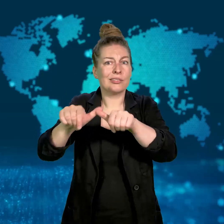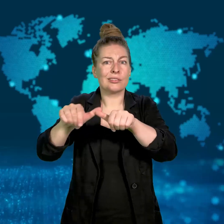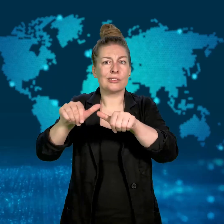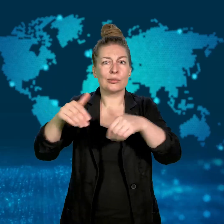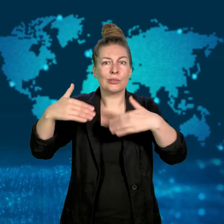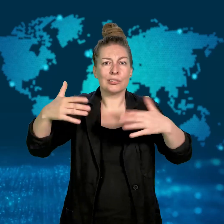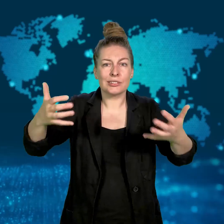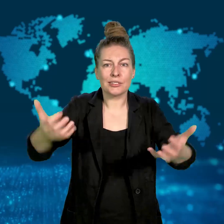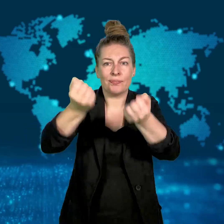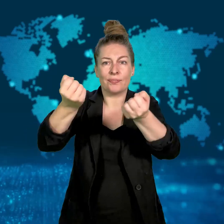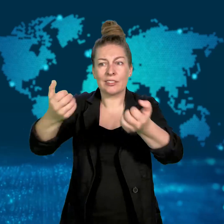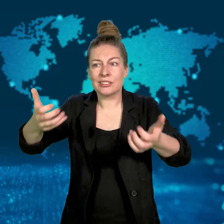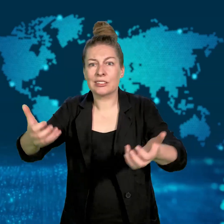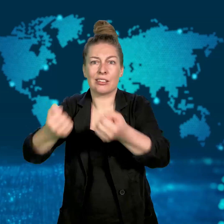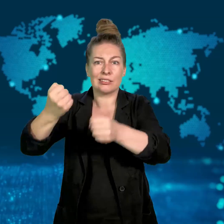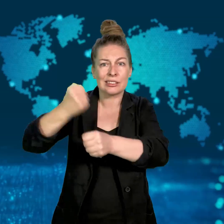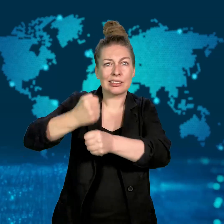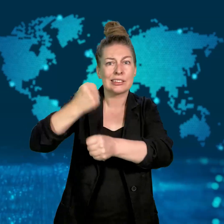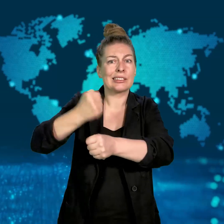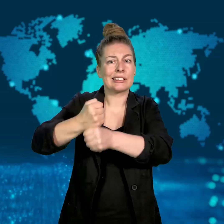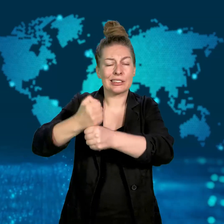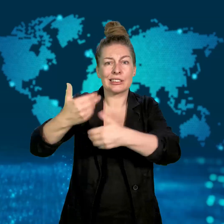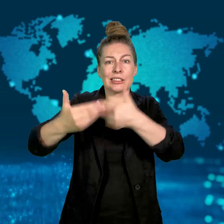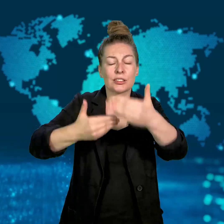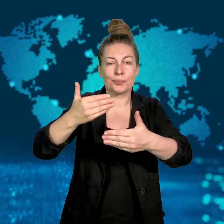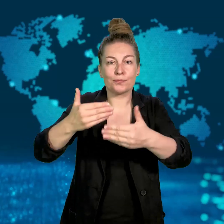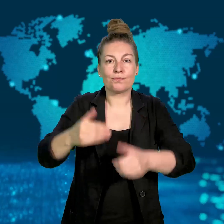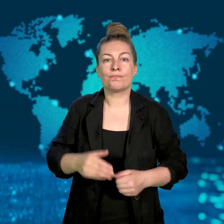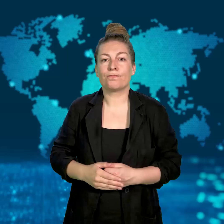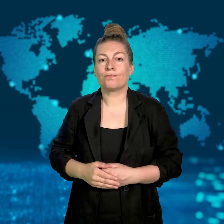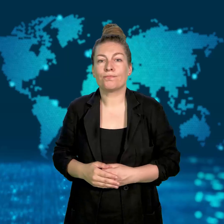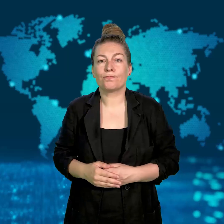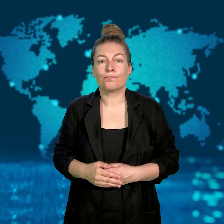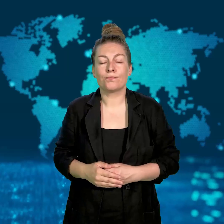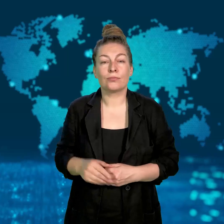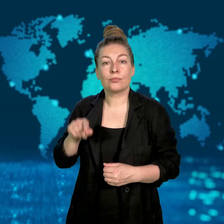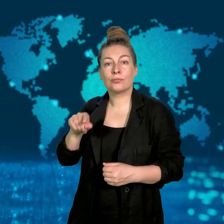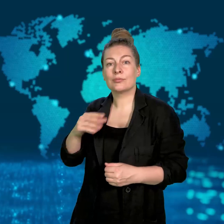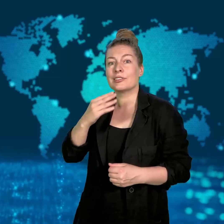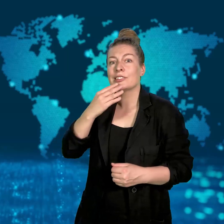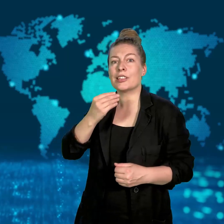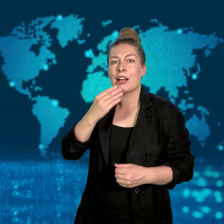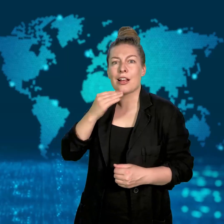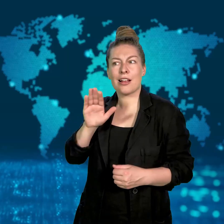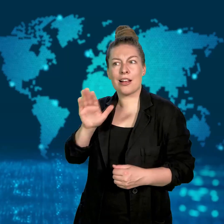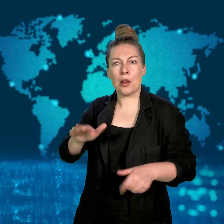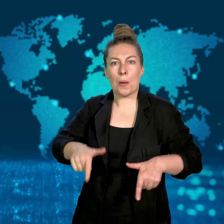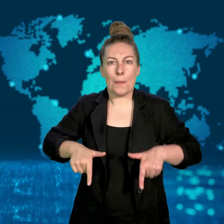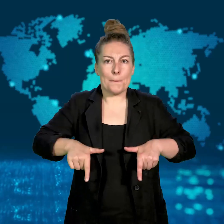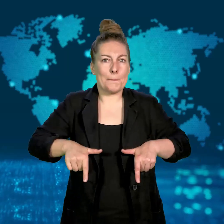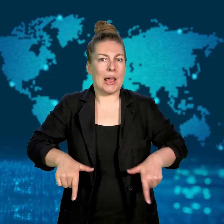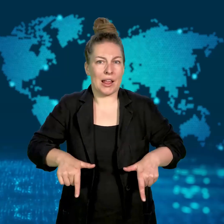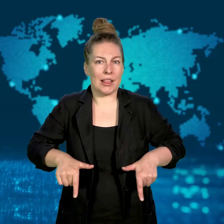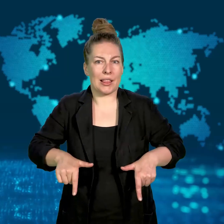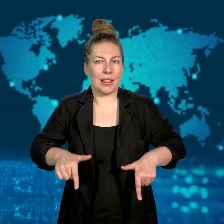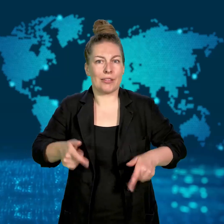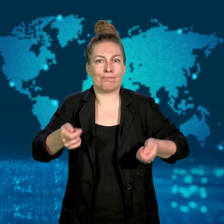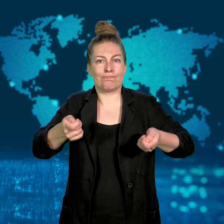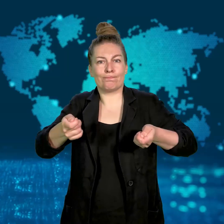and promised an investigation.